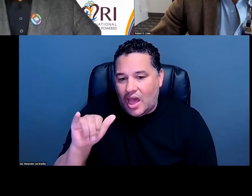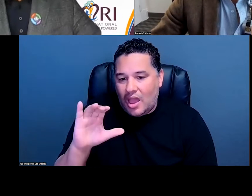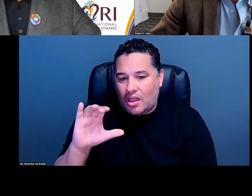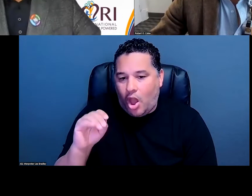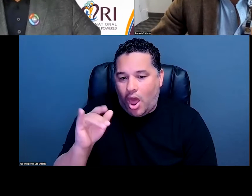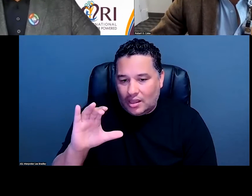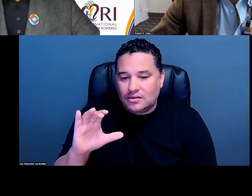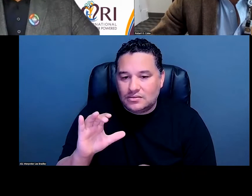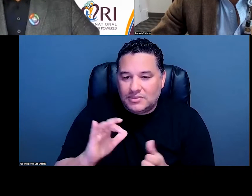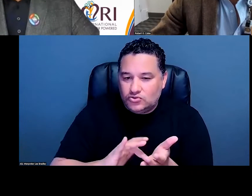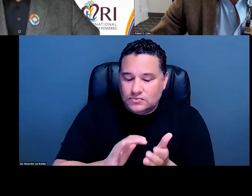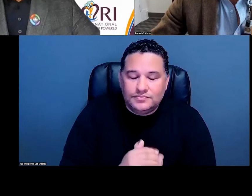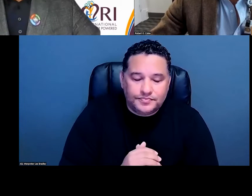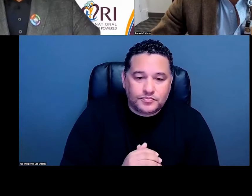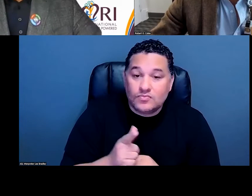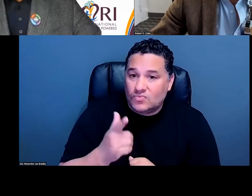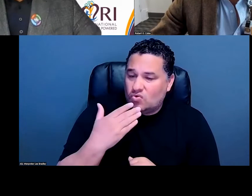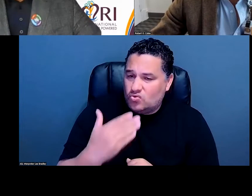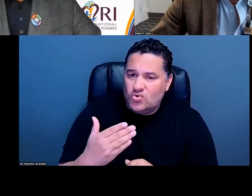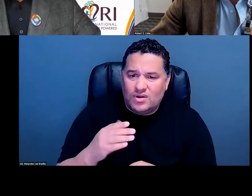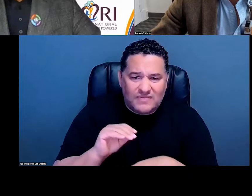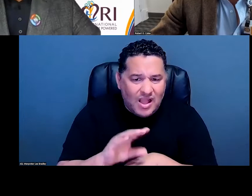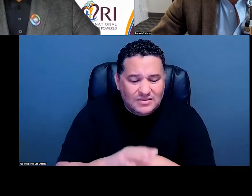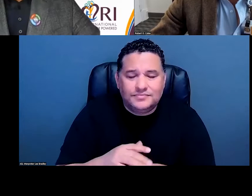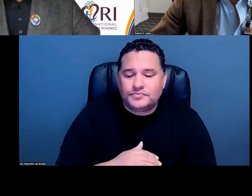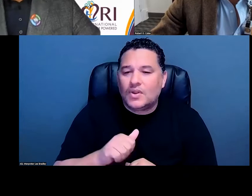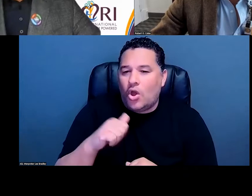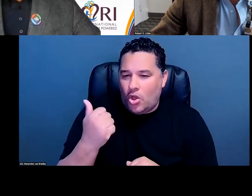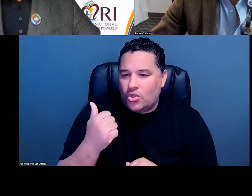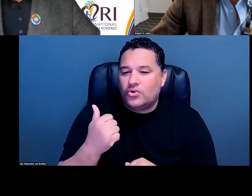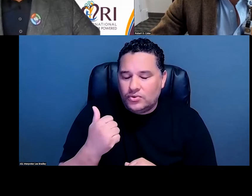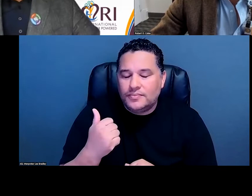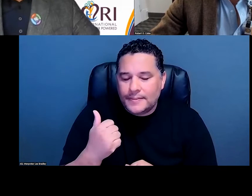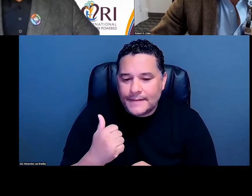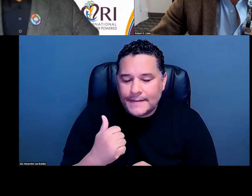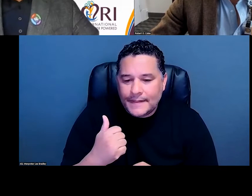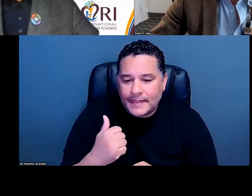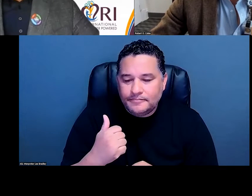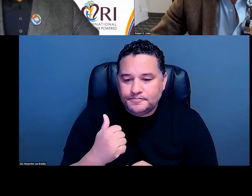ANTIPSYCHOTIC . > THOSE ARE GREAT TIPS. ANOTHER SITUATION I KNOW IS IN